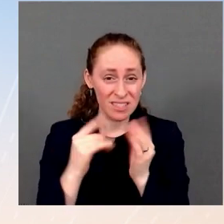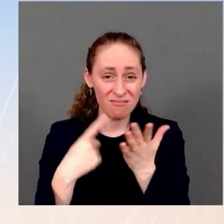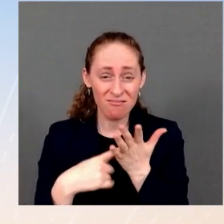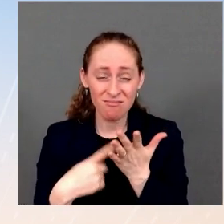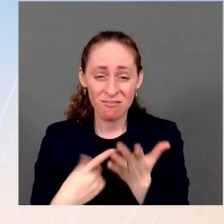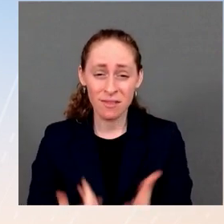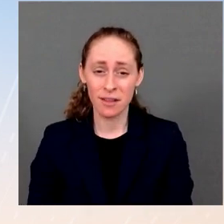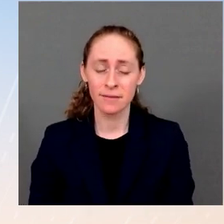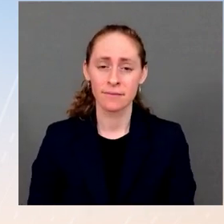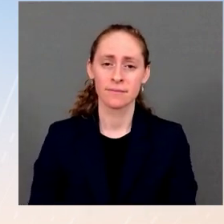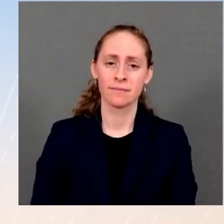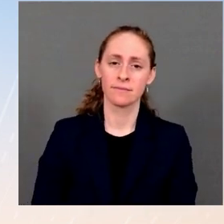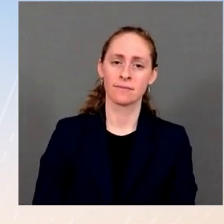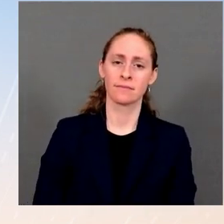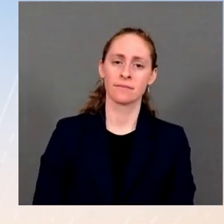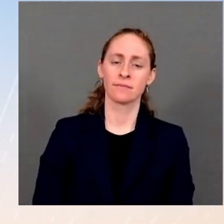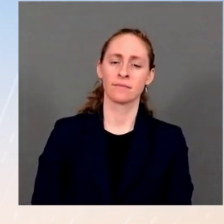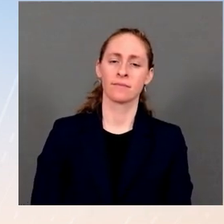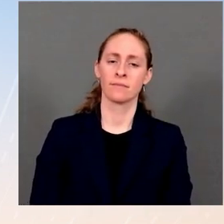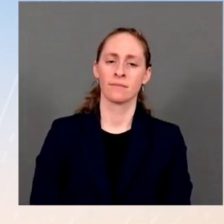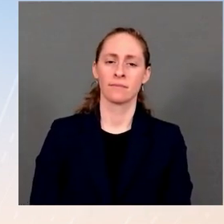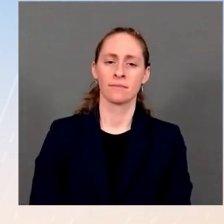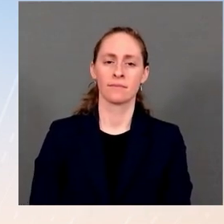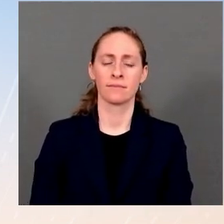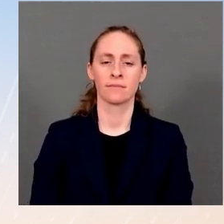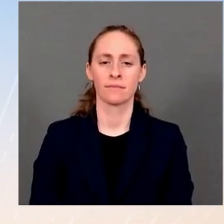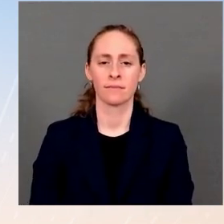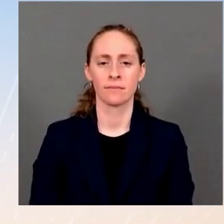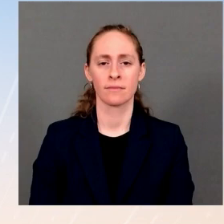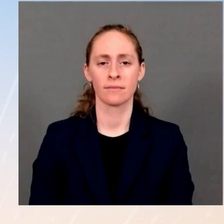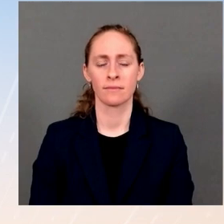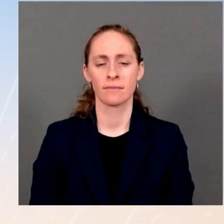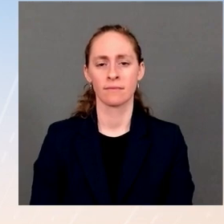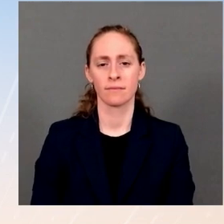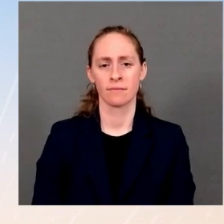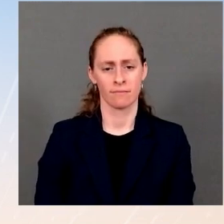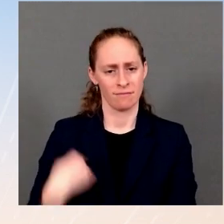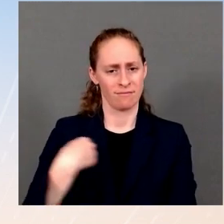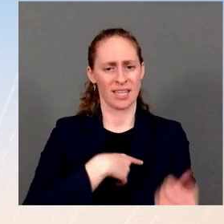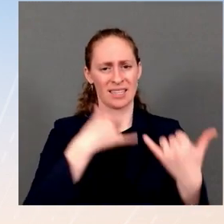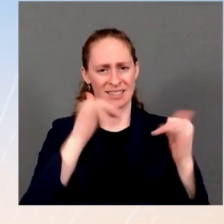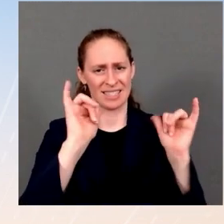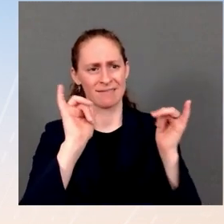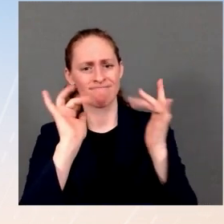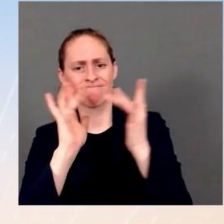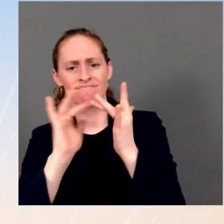to determine the best way to proceed with the security talks that President Biden and President Putin